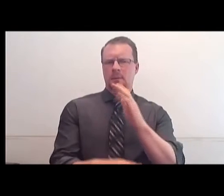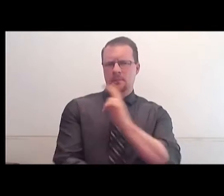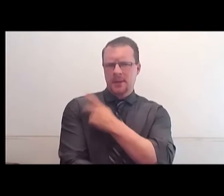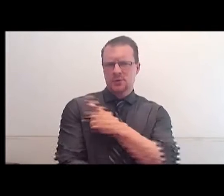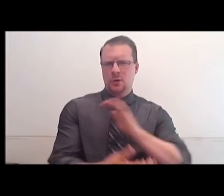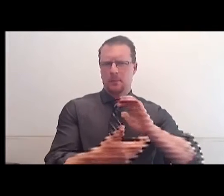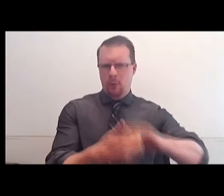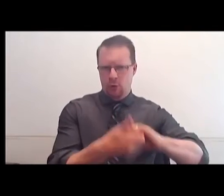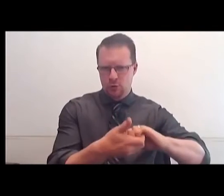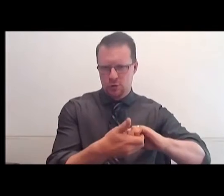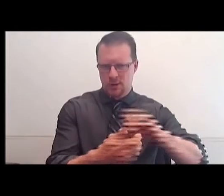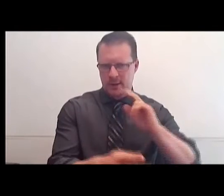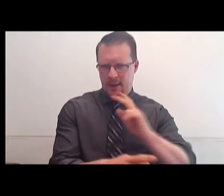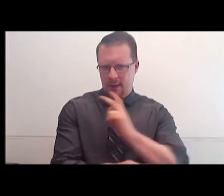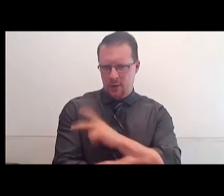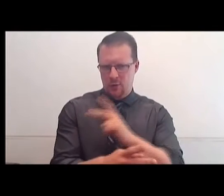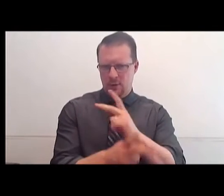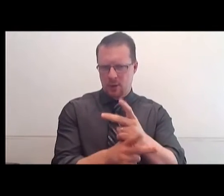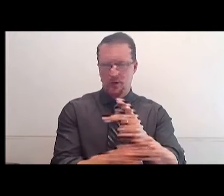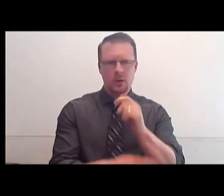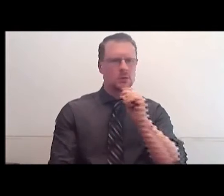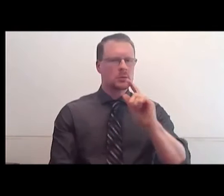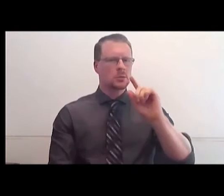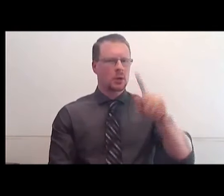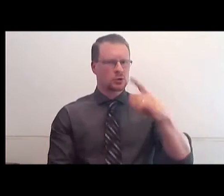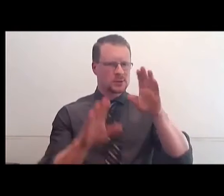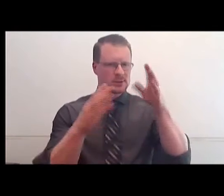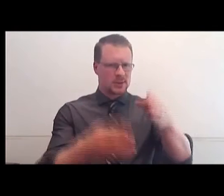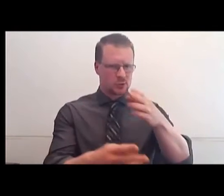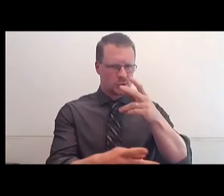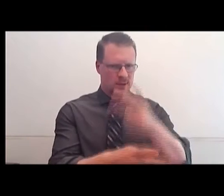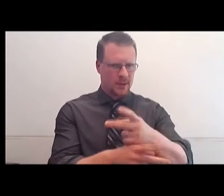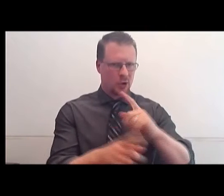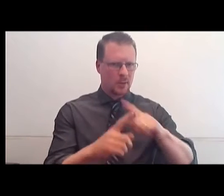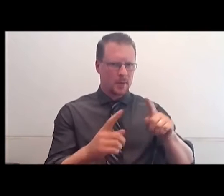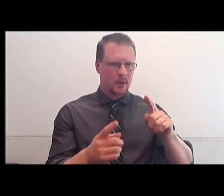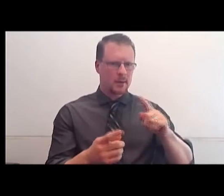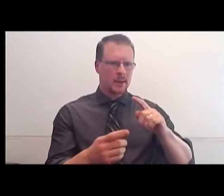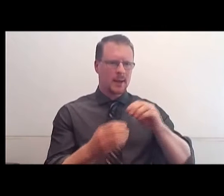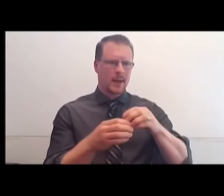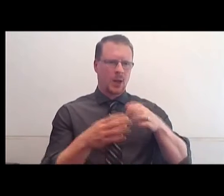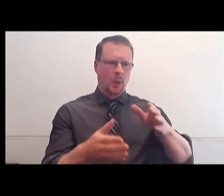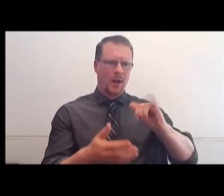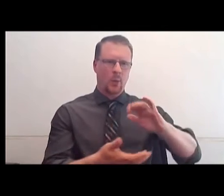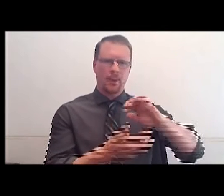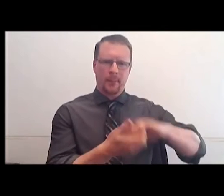What happens if we provide patient partnered care, not just patient centered care,